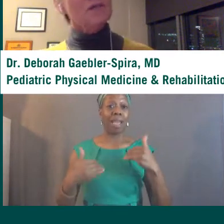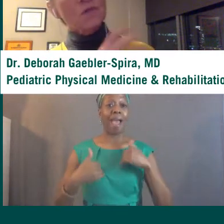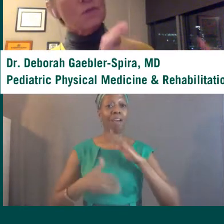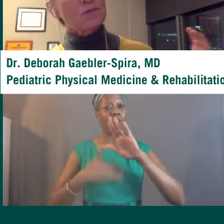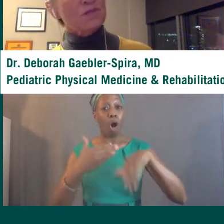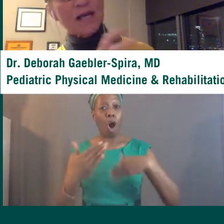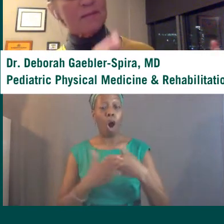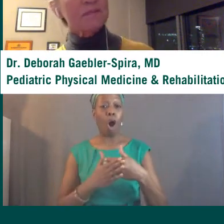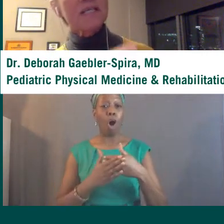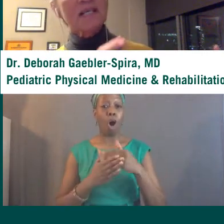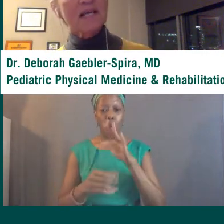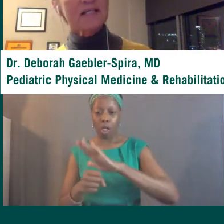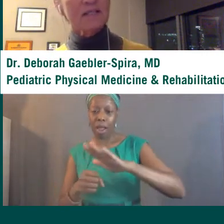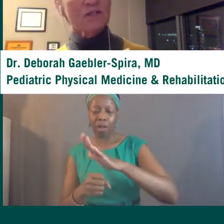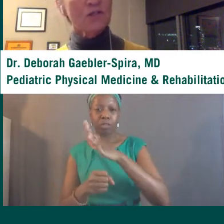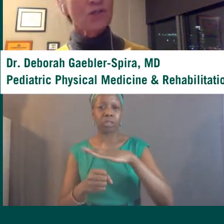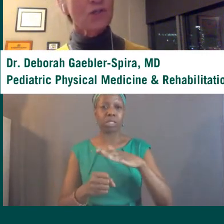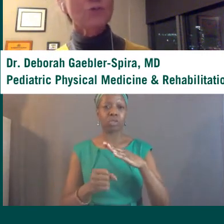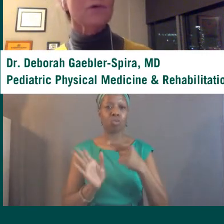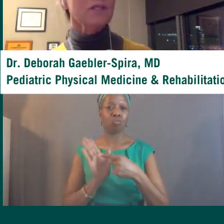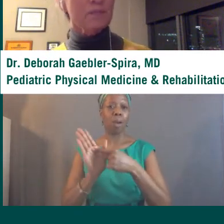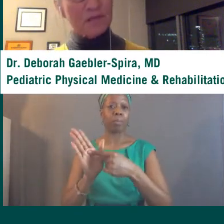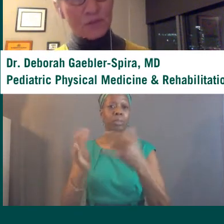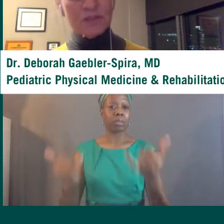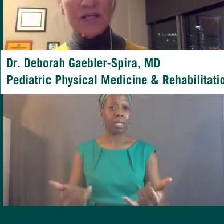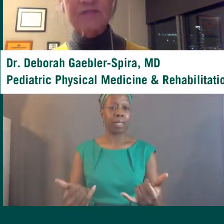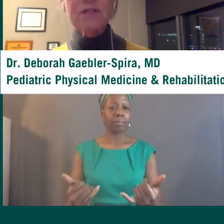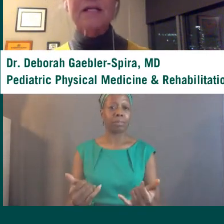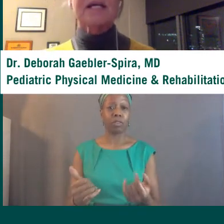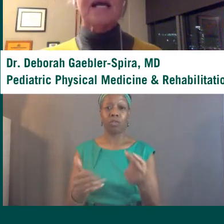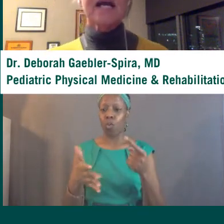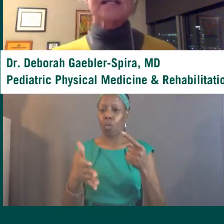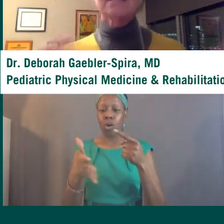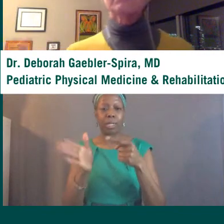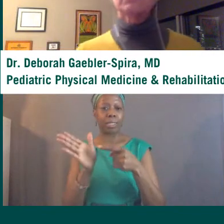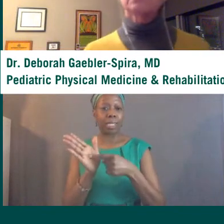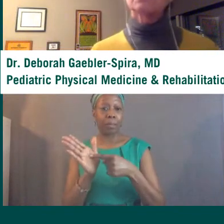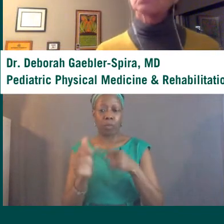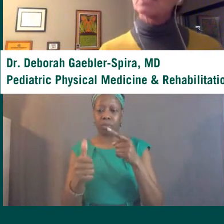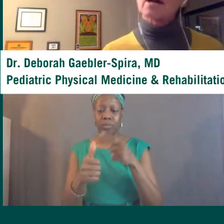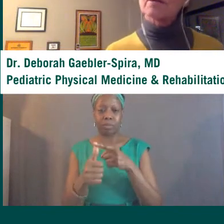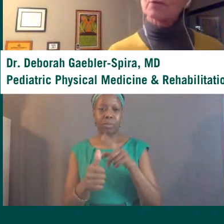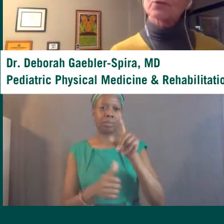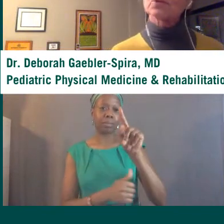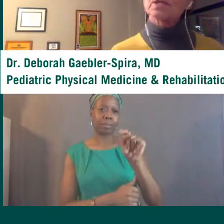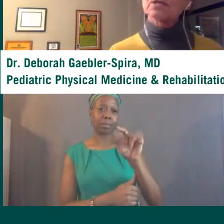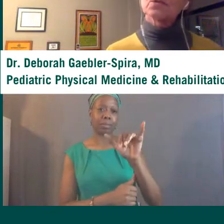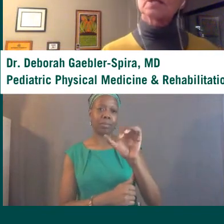This is what's happening at the tissue or at the muscle level. Activities are those things